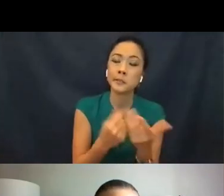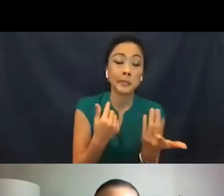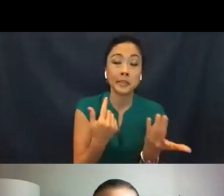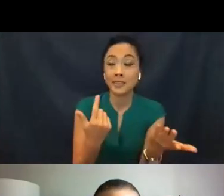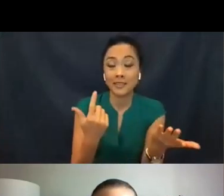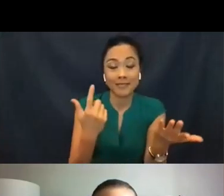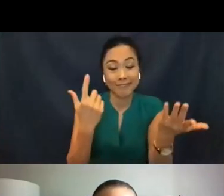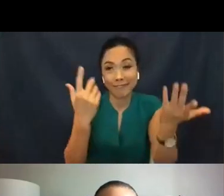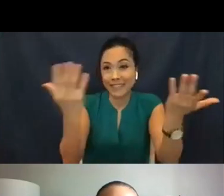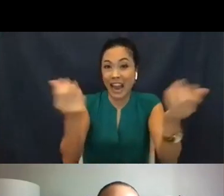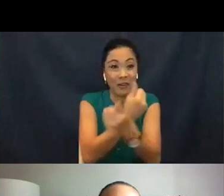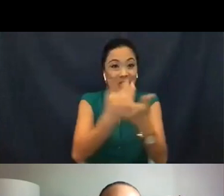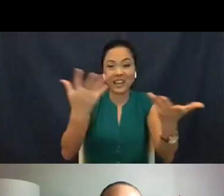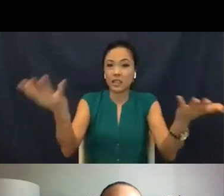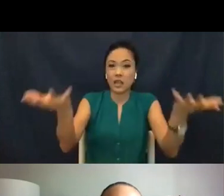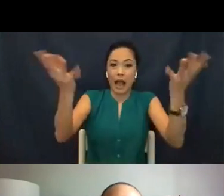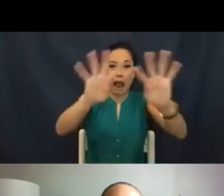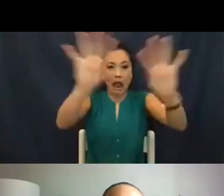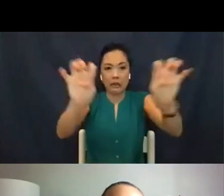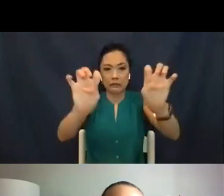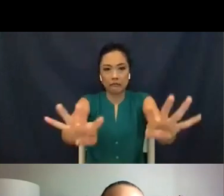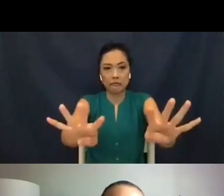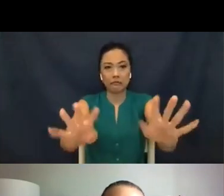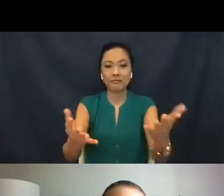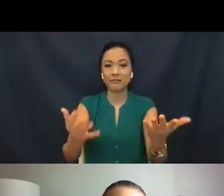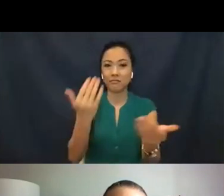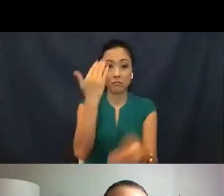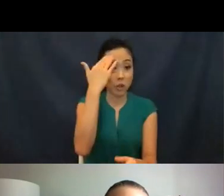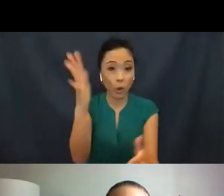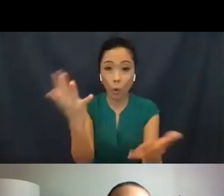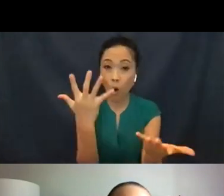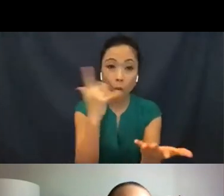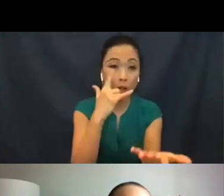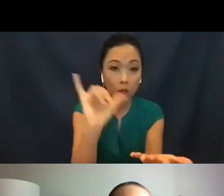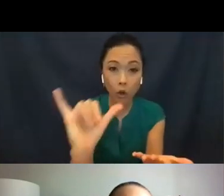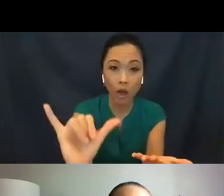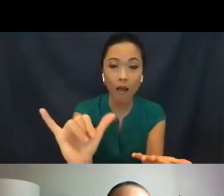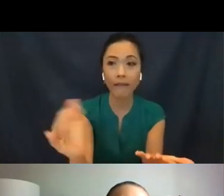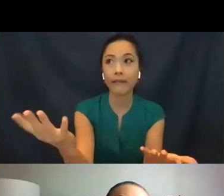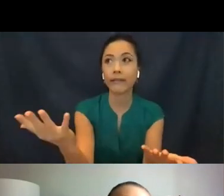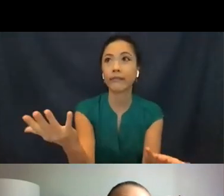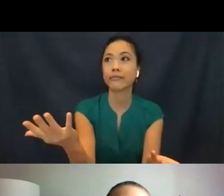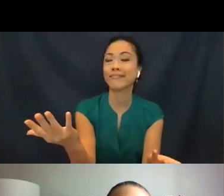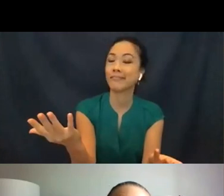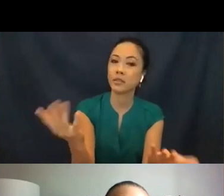it needs to look like, but we do know that we're heavily linked to the income. We're